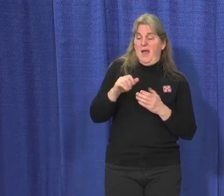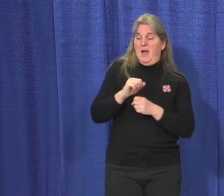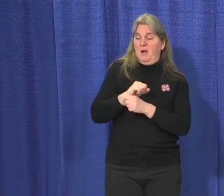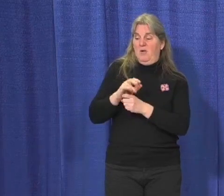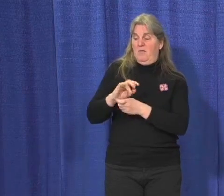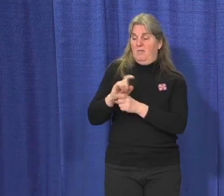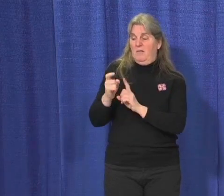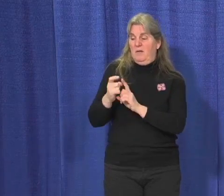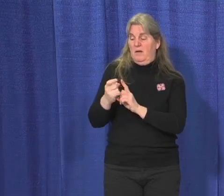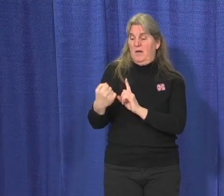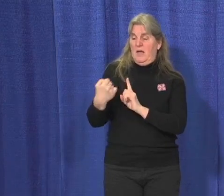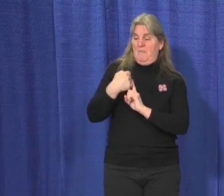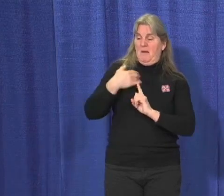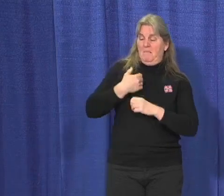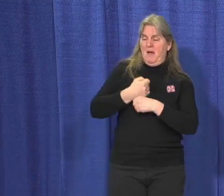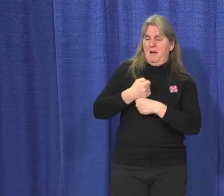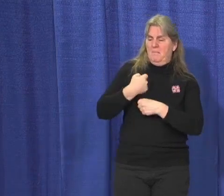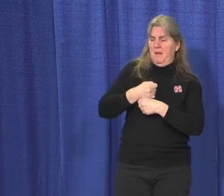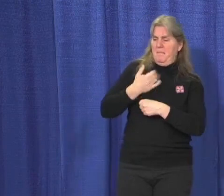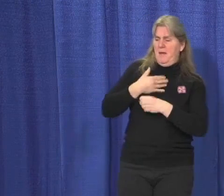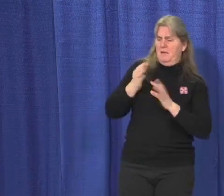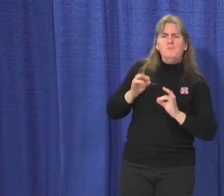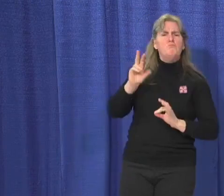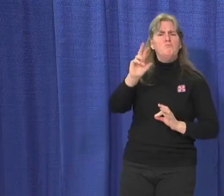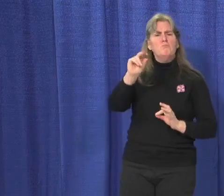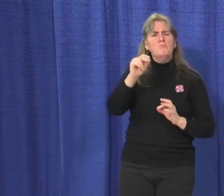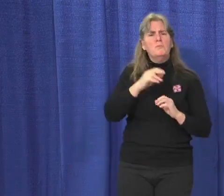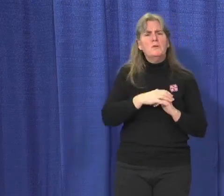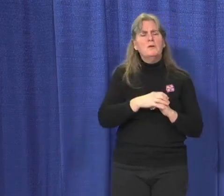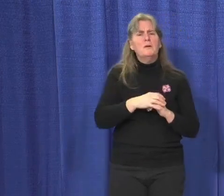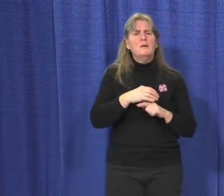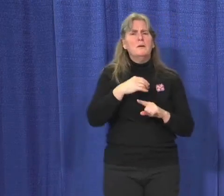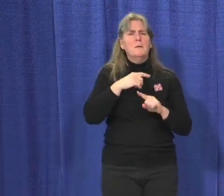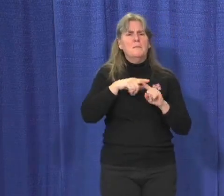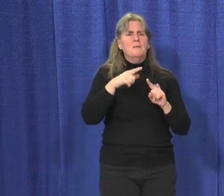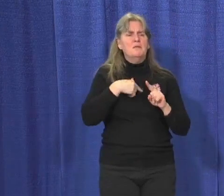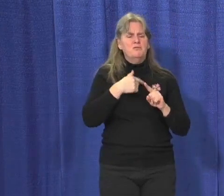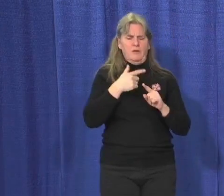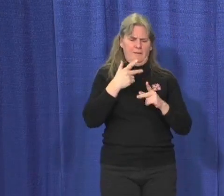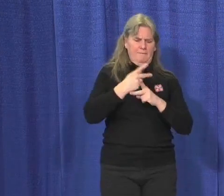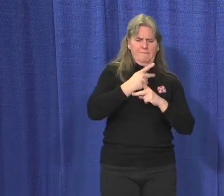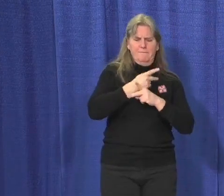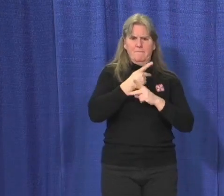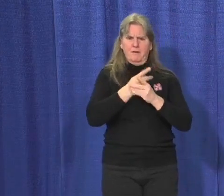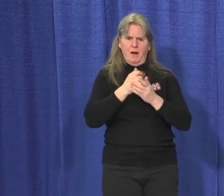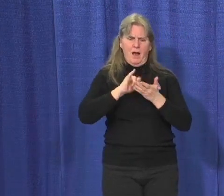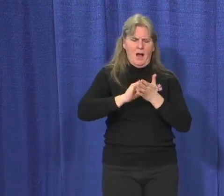feelings or recommendations. It's more of a matter of the